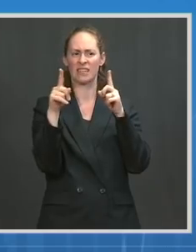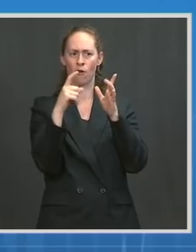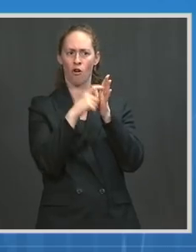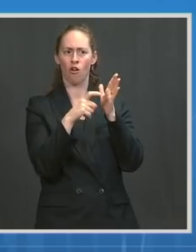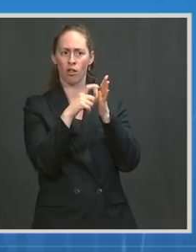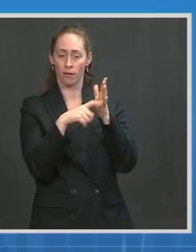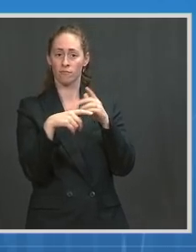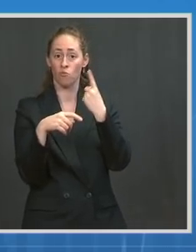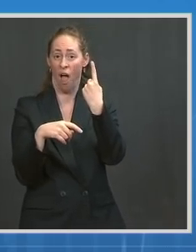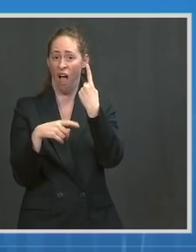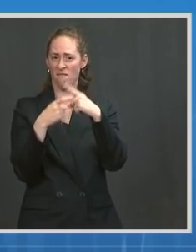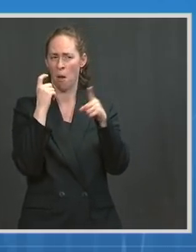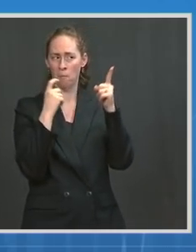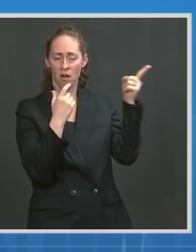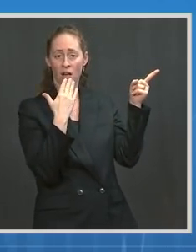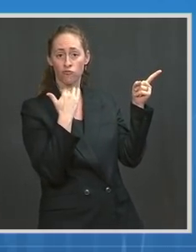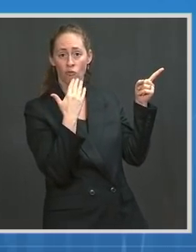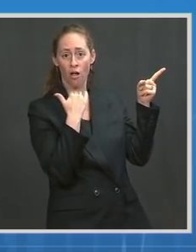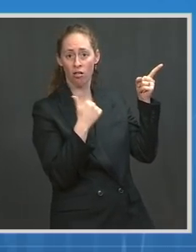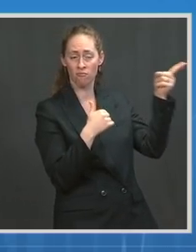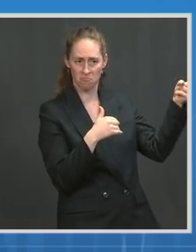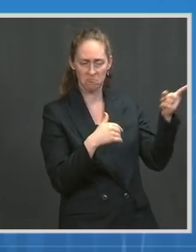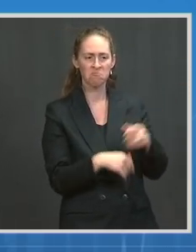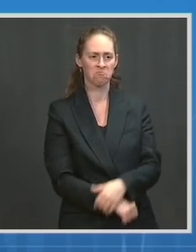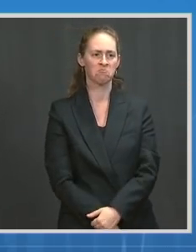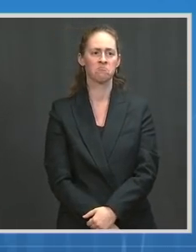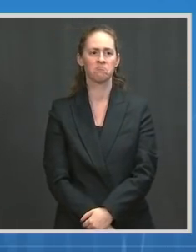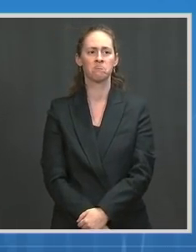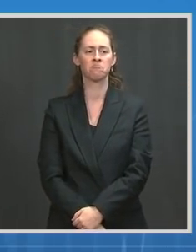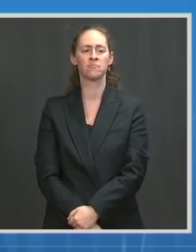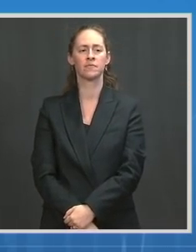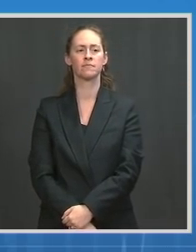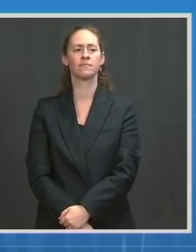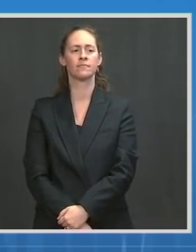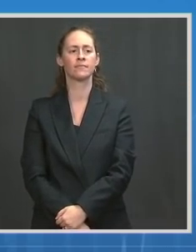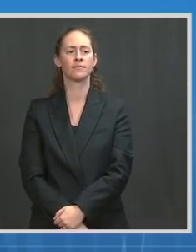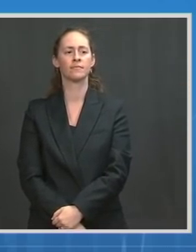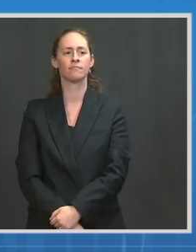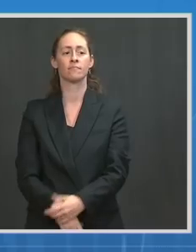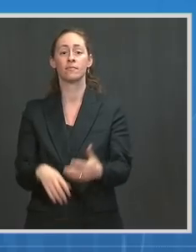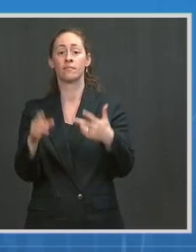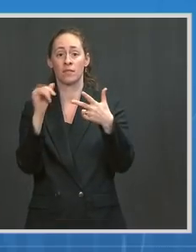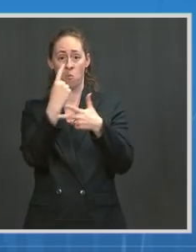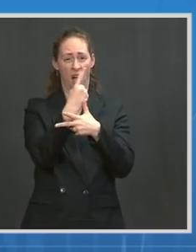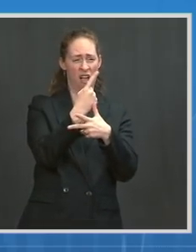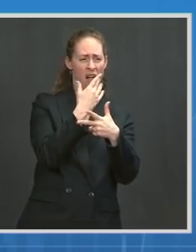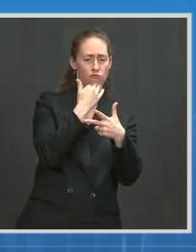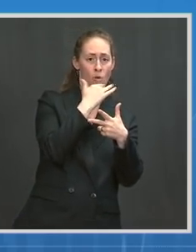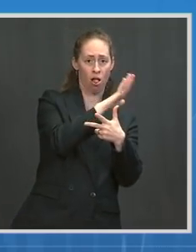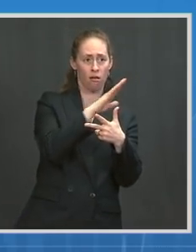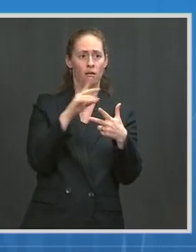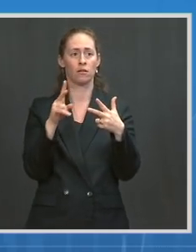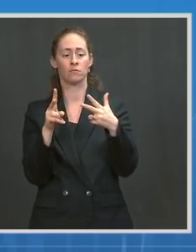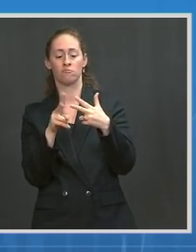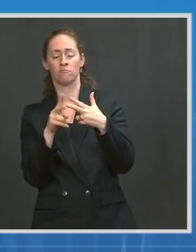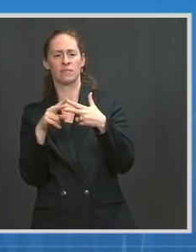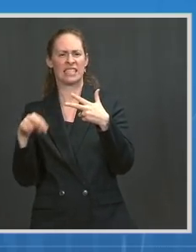or JAMA, on the top, and two from the United States, both published in CDC's Morbidity and Mortality Weekly Report --